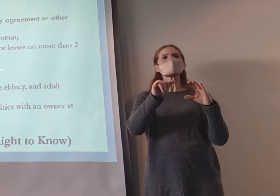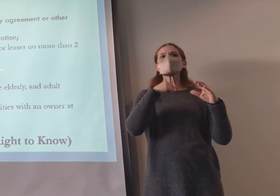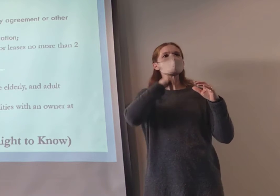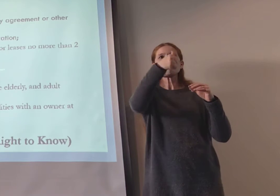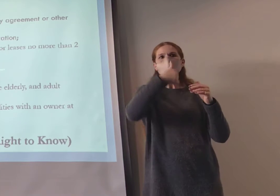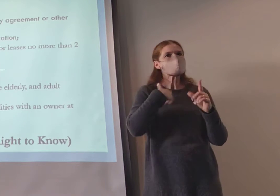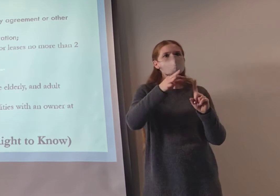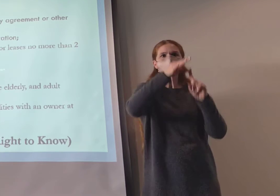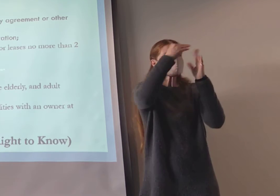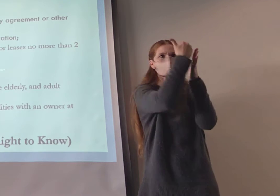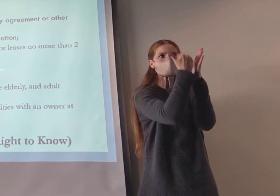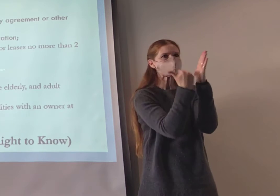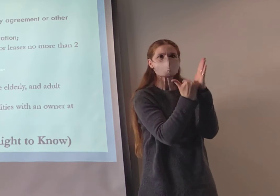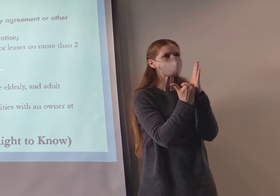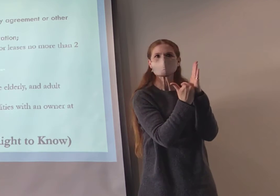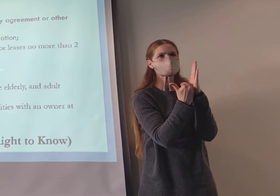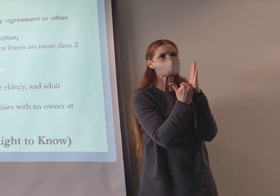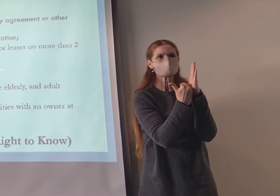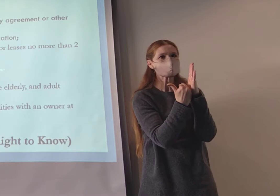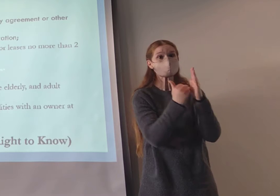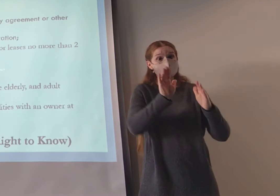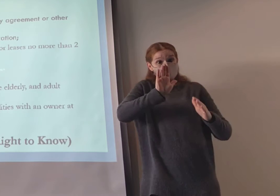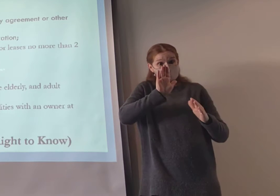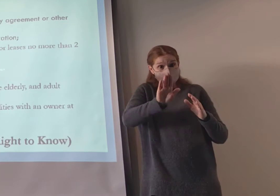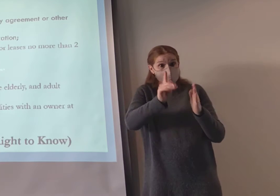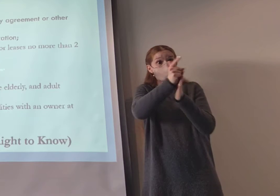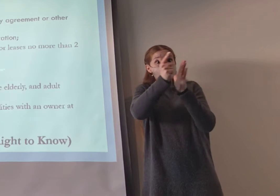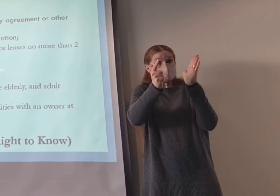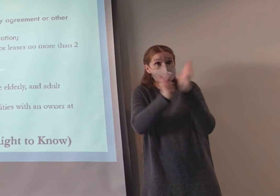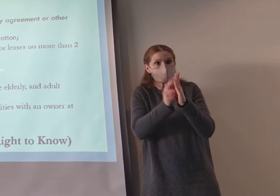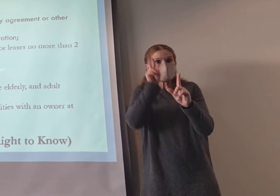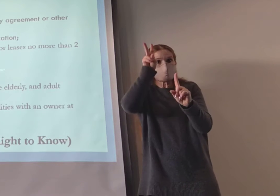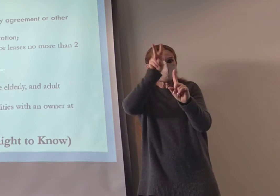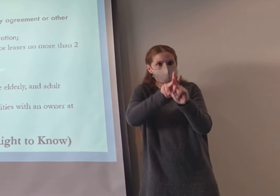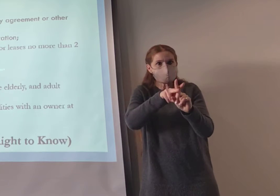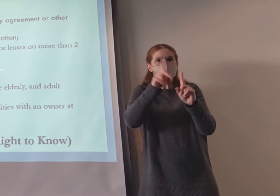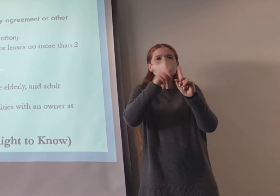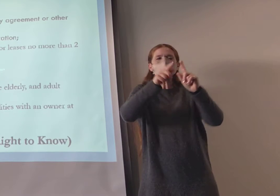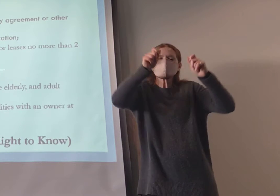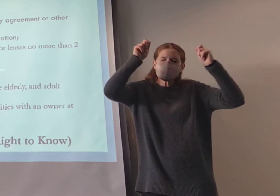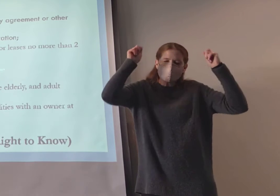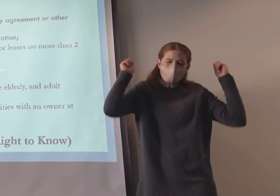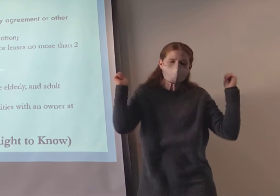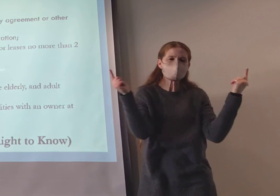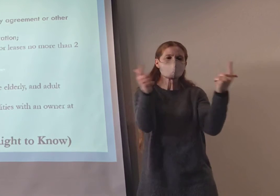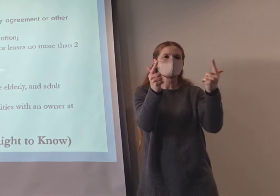So every landlord in the city of San Diego has to give a Just Cause reason, if the tenant